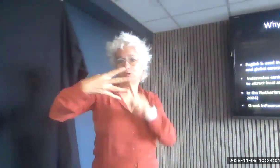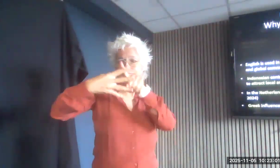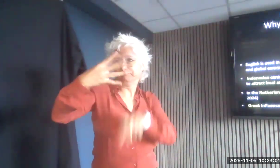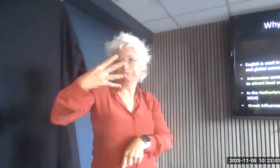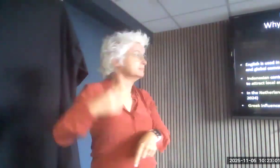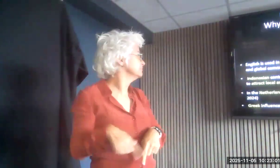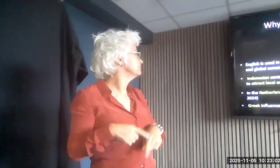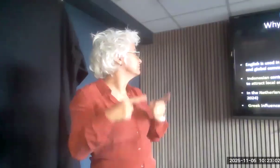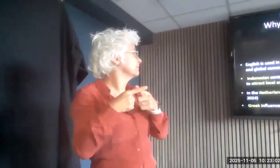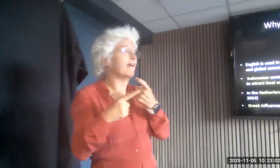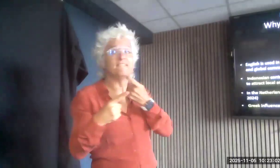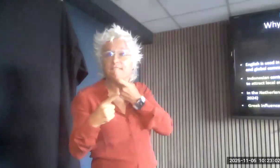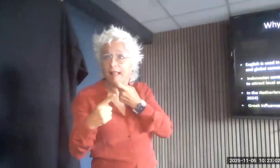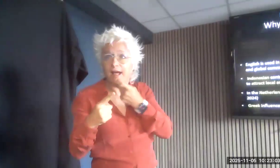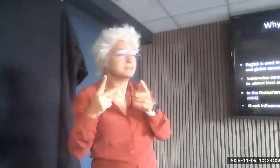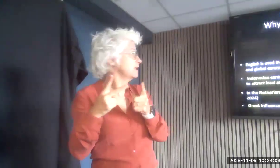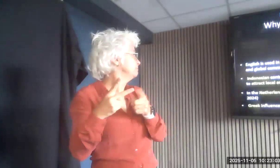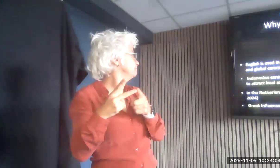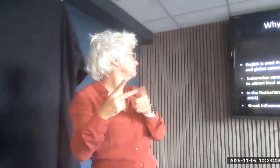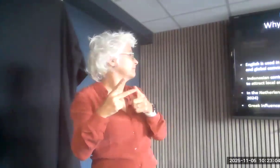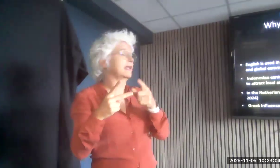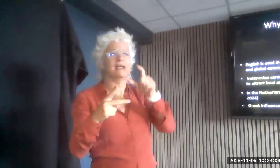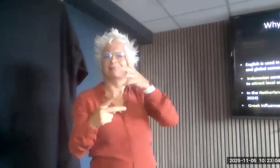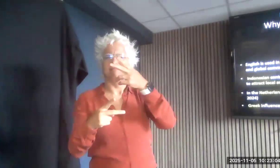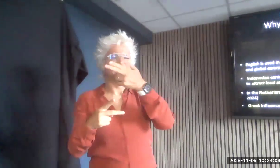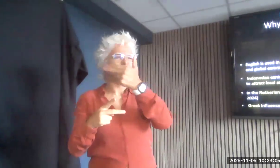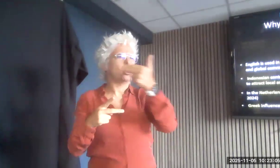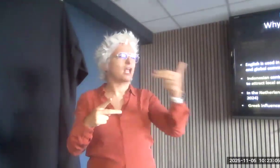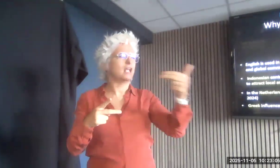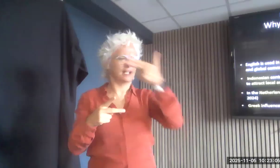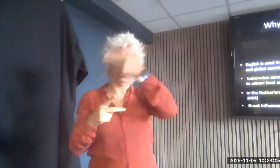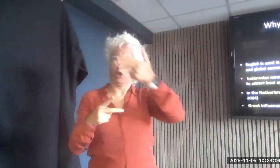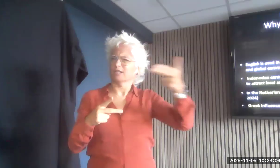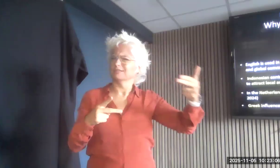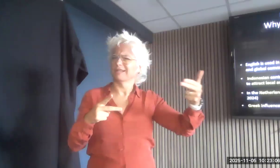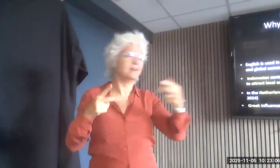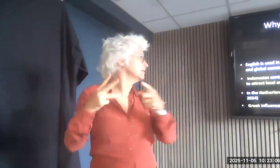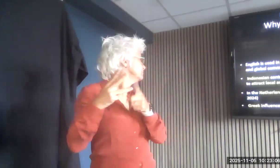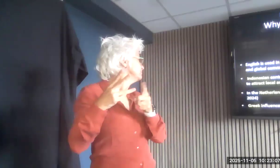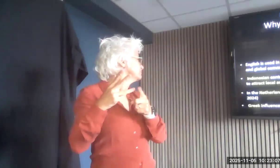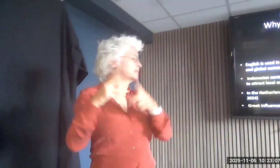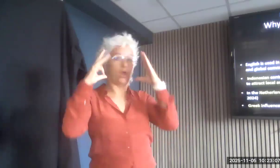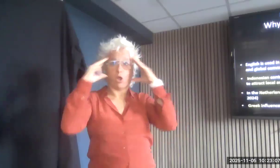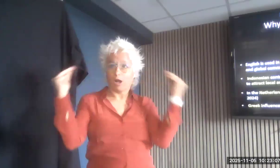And, here are some examples that? We see from other previous research so we see examples from finland from, indonesia.